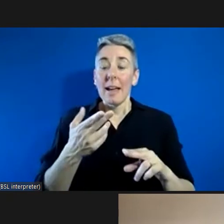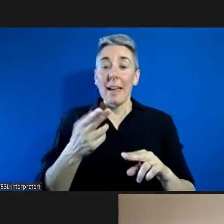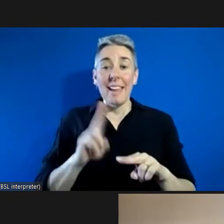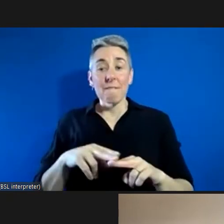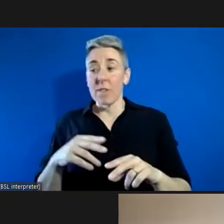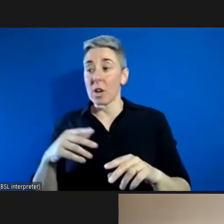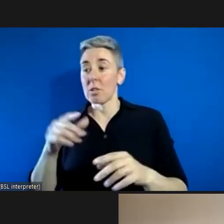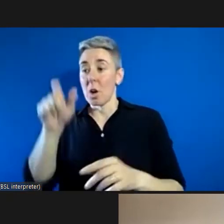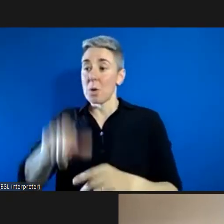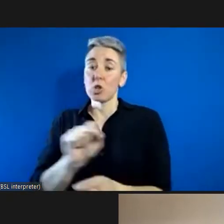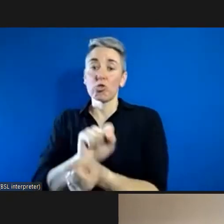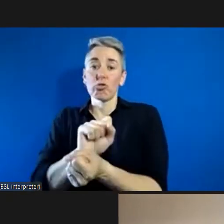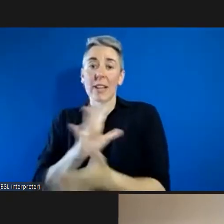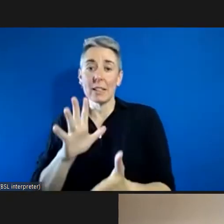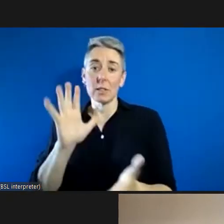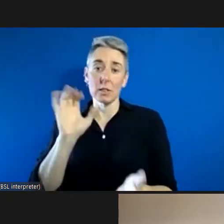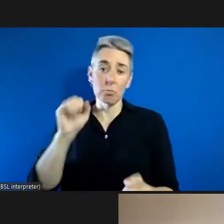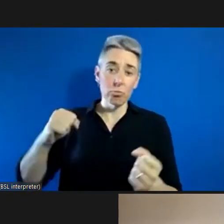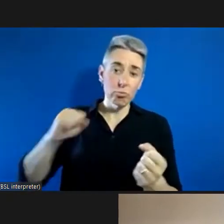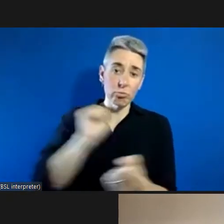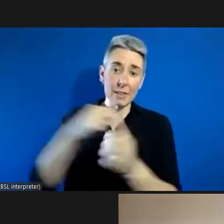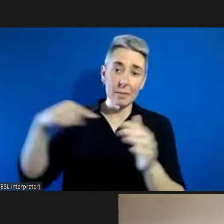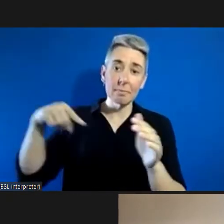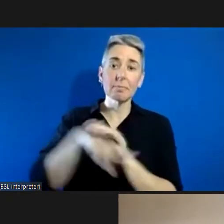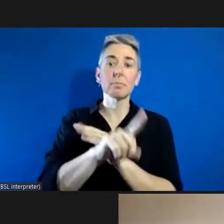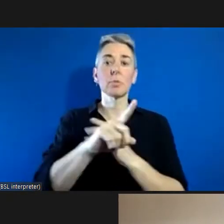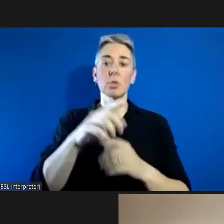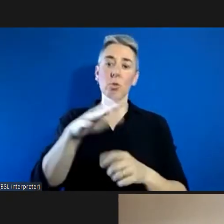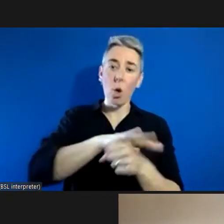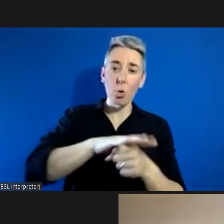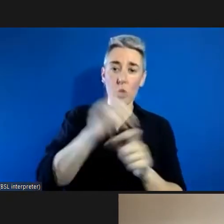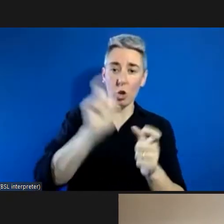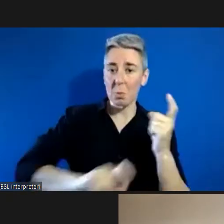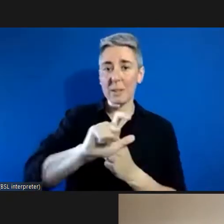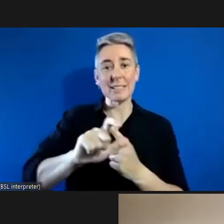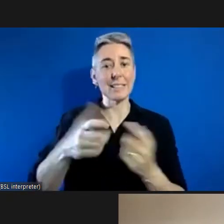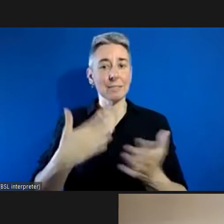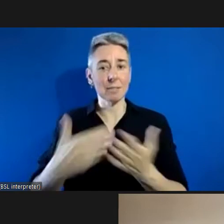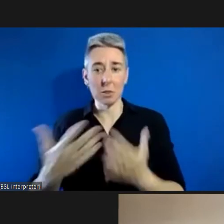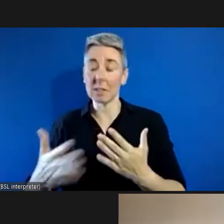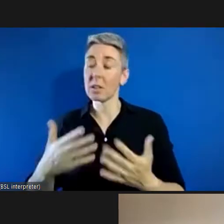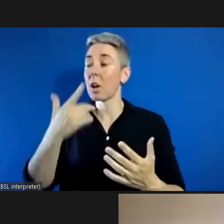local community, our students have access to a service where I can make it in the front door,